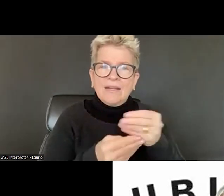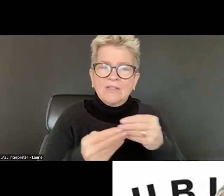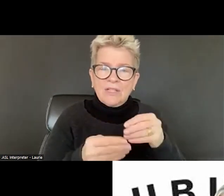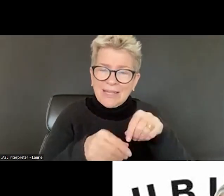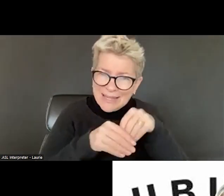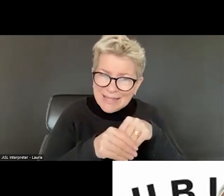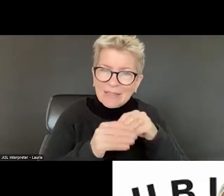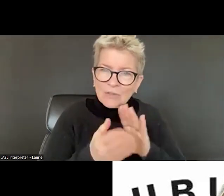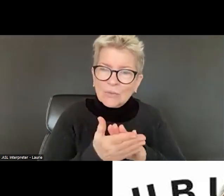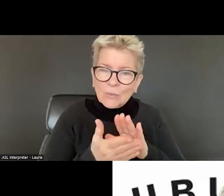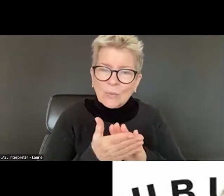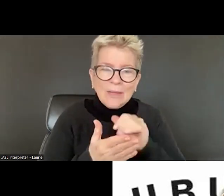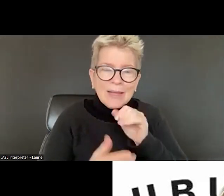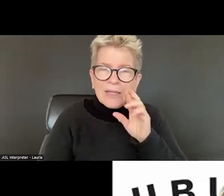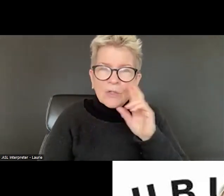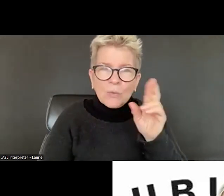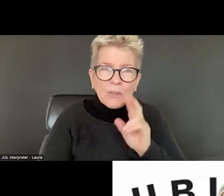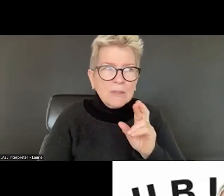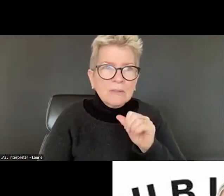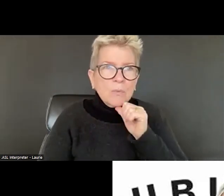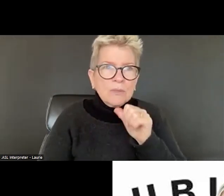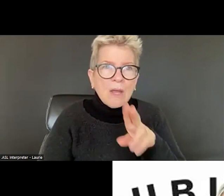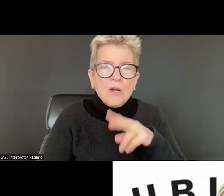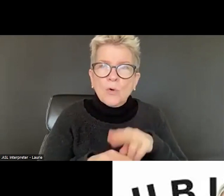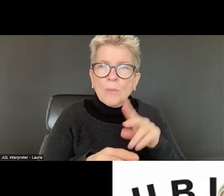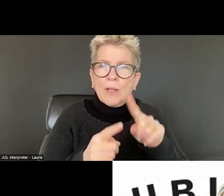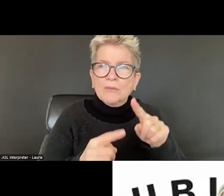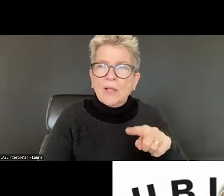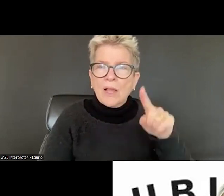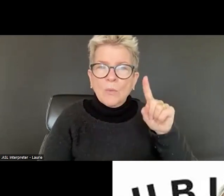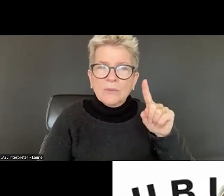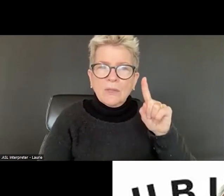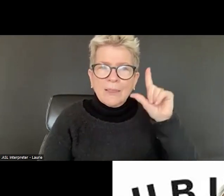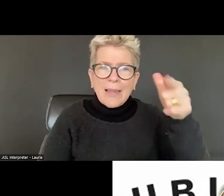didn't realize that this wasn't the norm until I got older and I had conversations with my friends